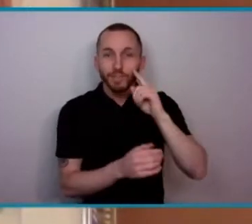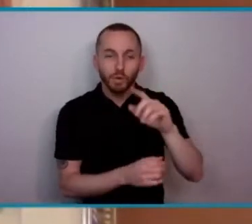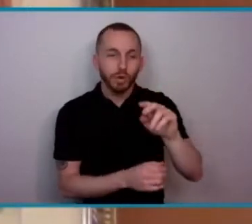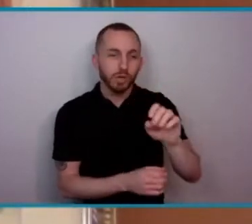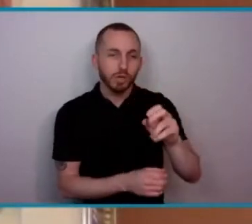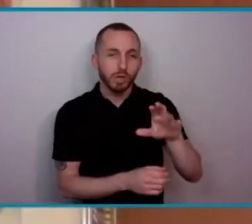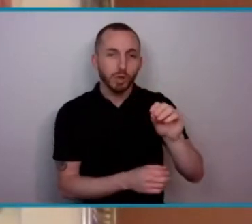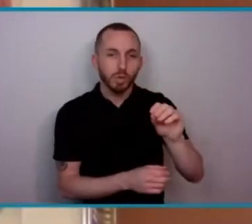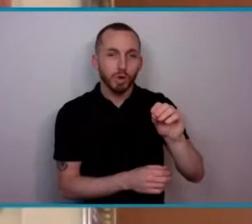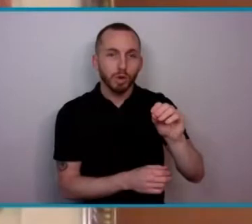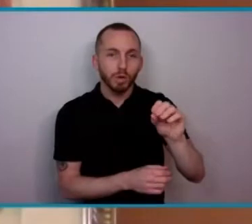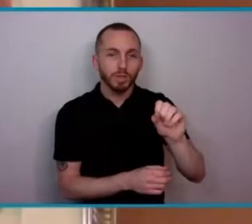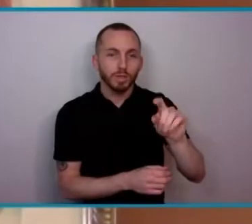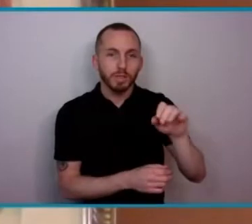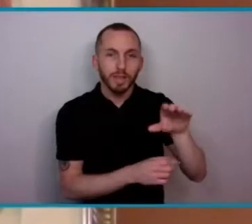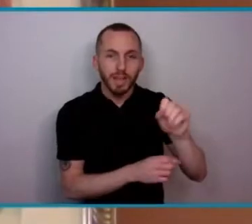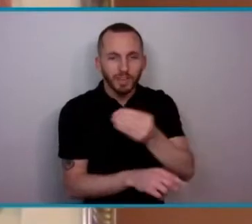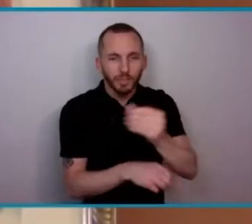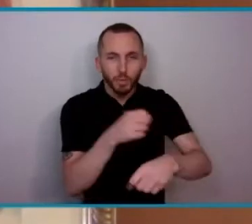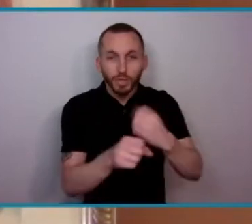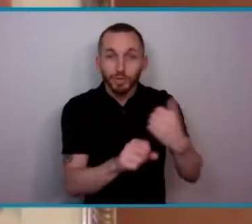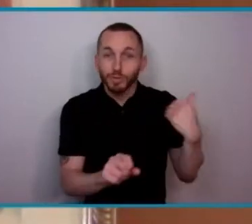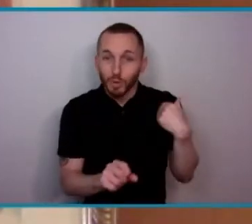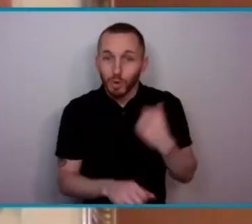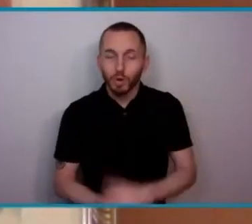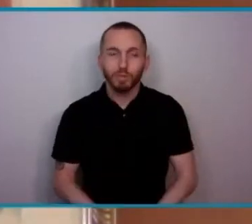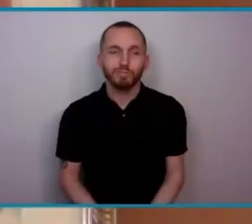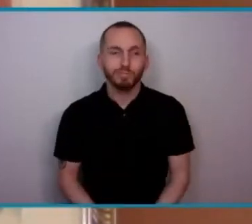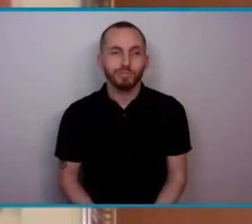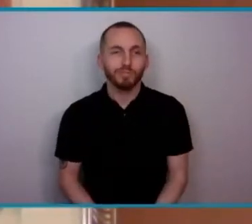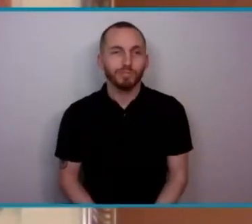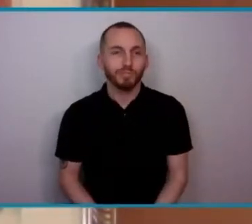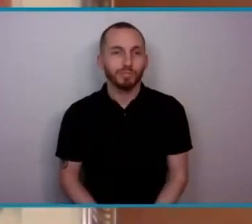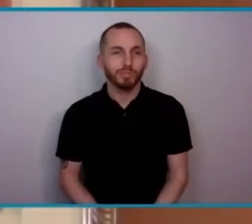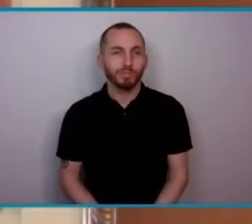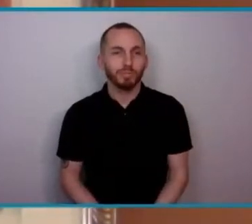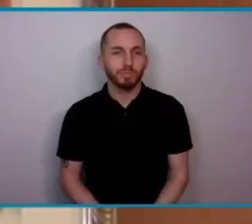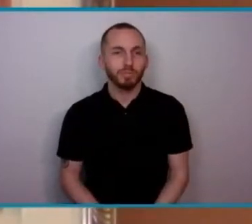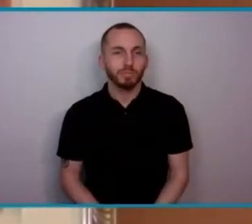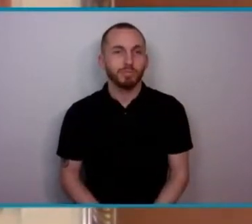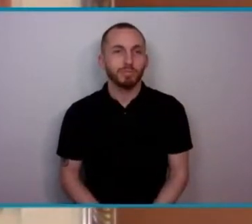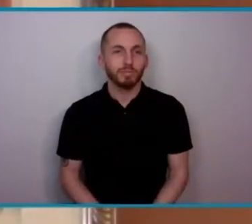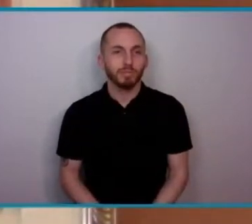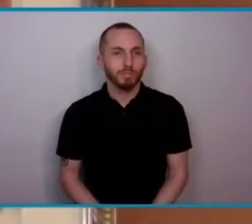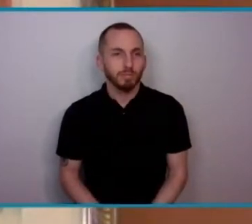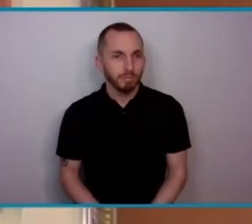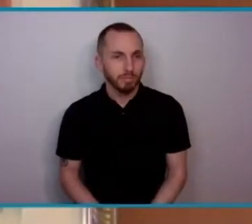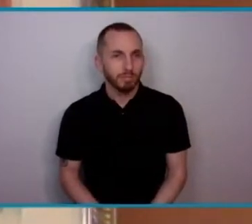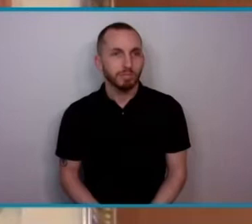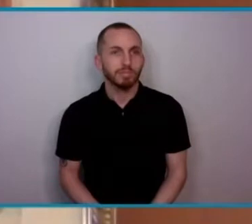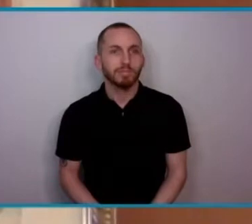particularly interested in is the relationship between visual depiction and art, its expressive